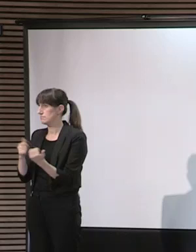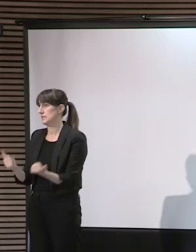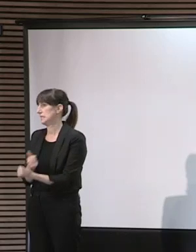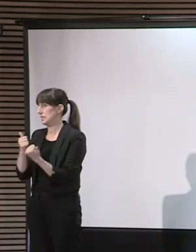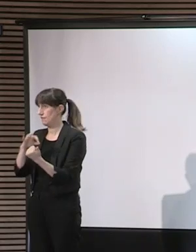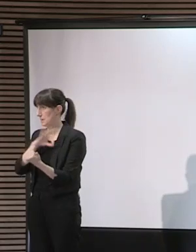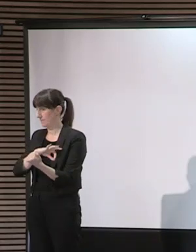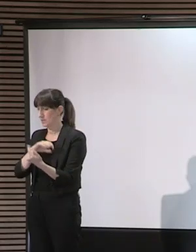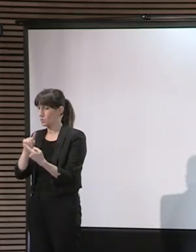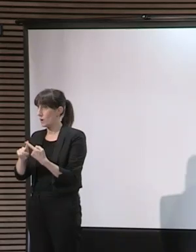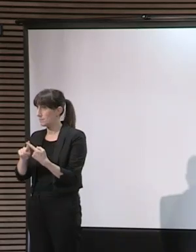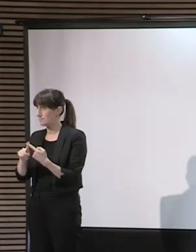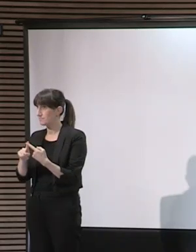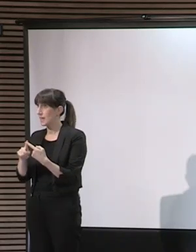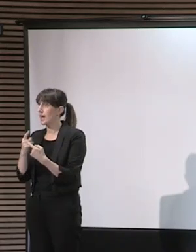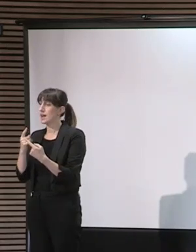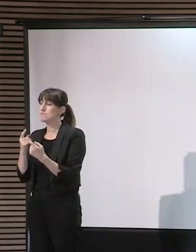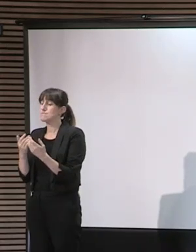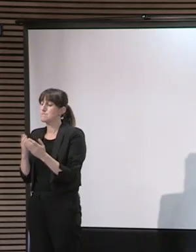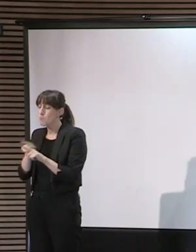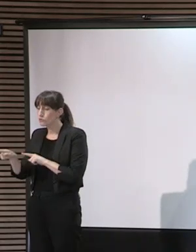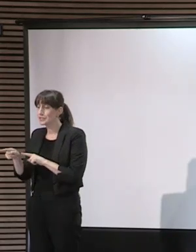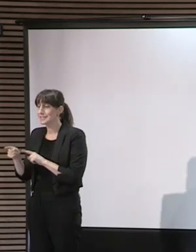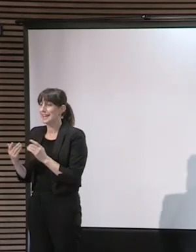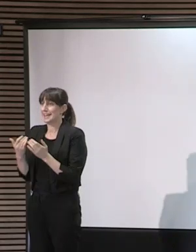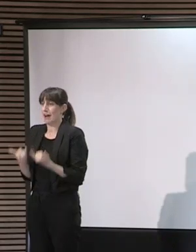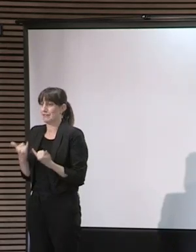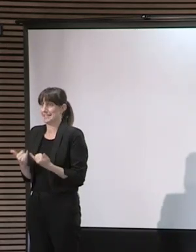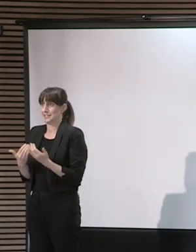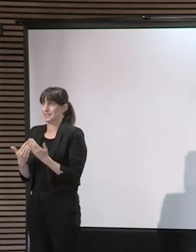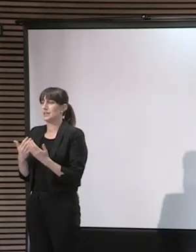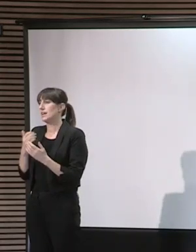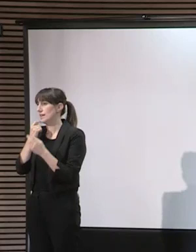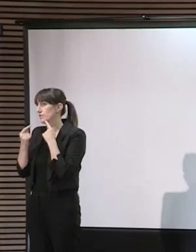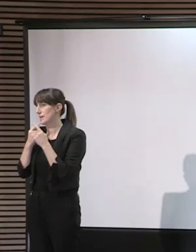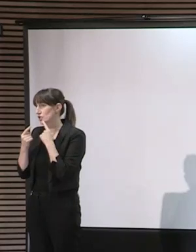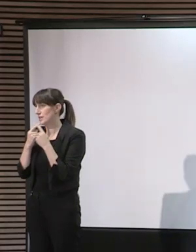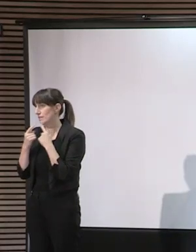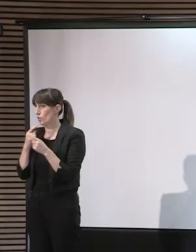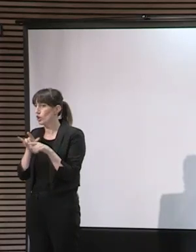there are multiple benefits that the app provides the Ministry of Health. Updated